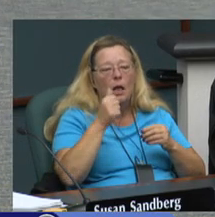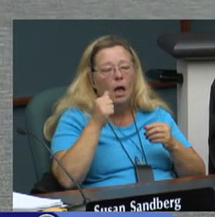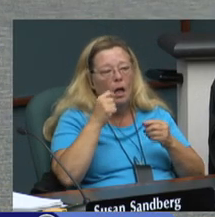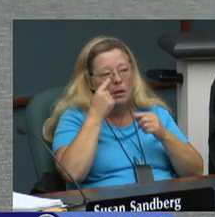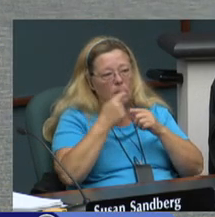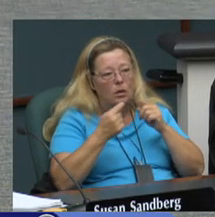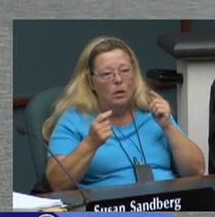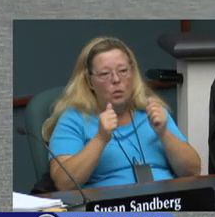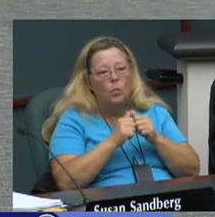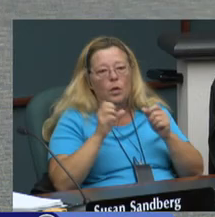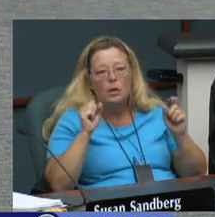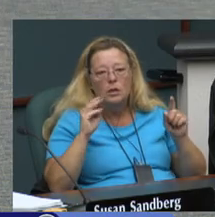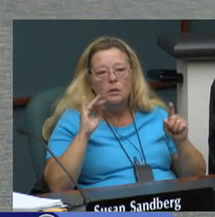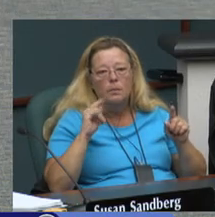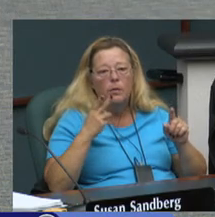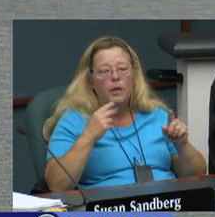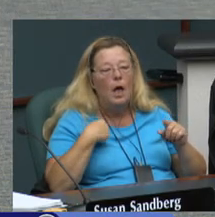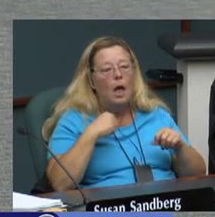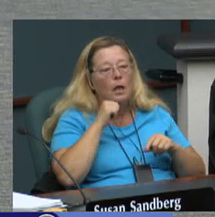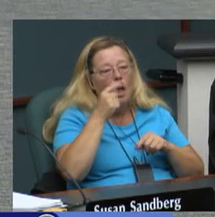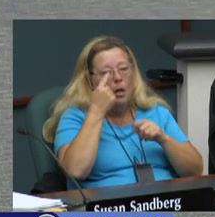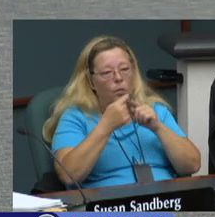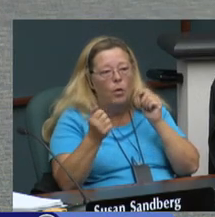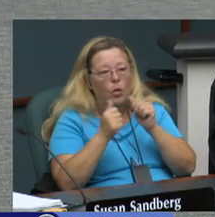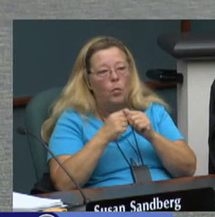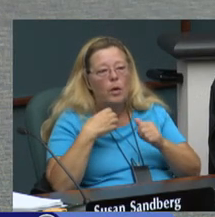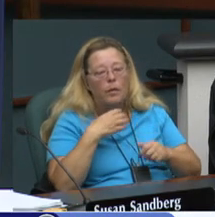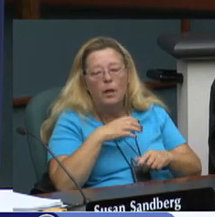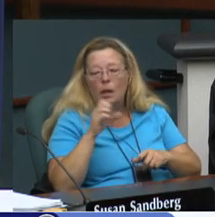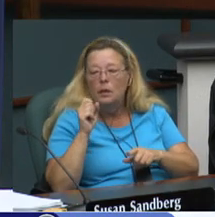Smith and I and frankly don't disagree with councilmembers turbo I think that